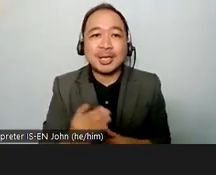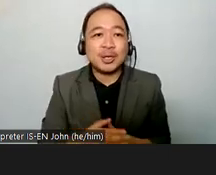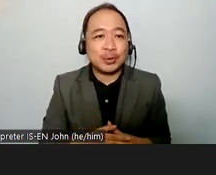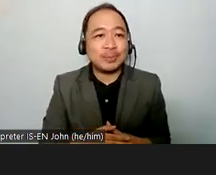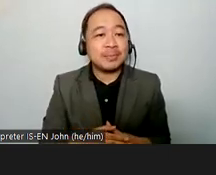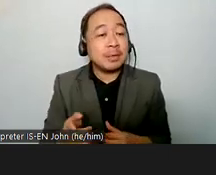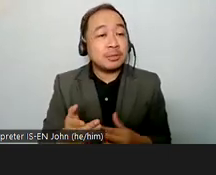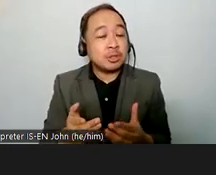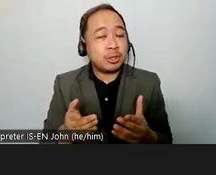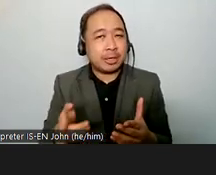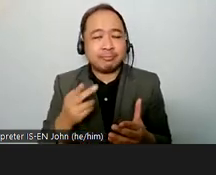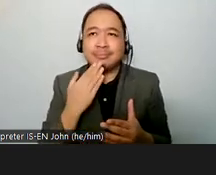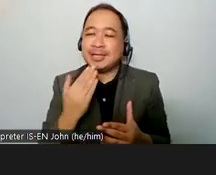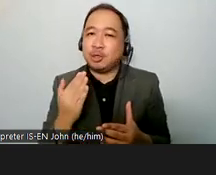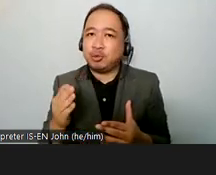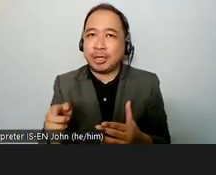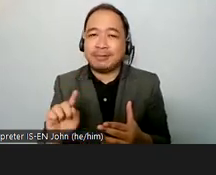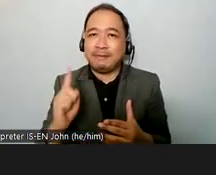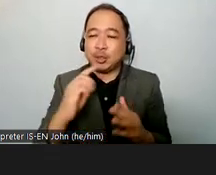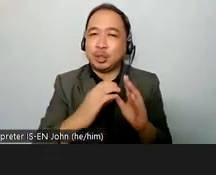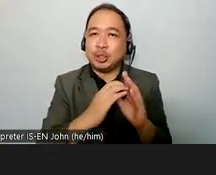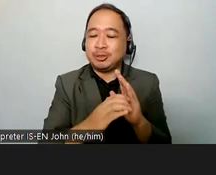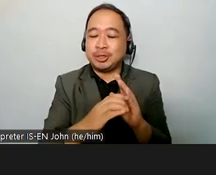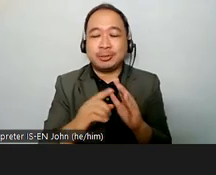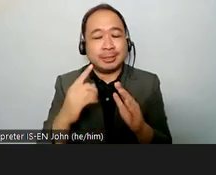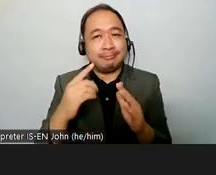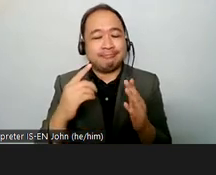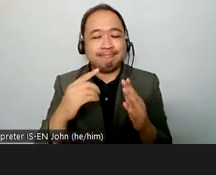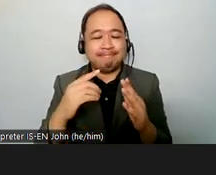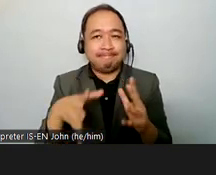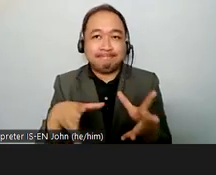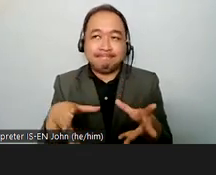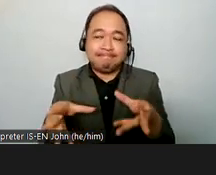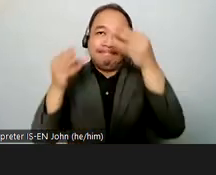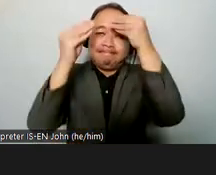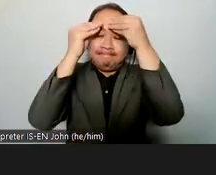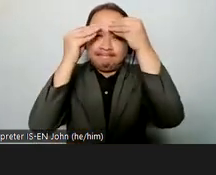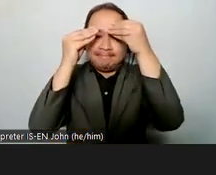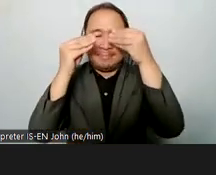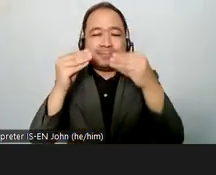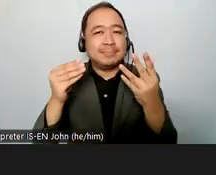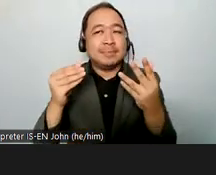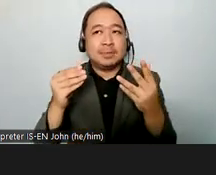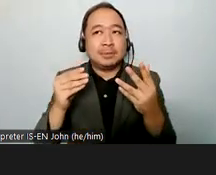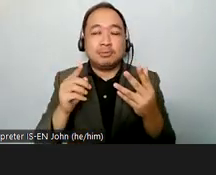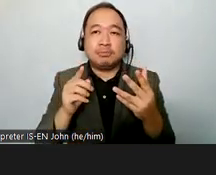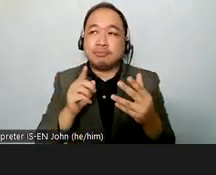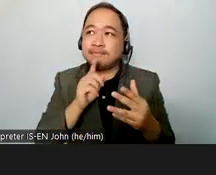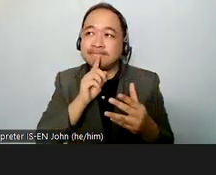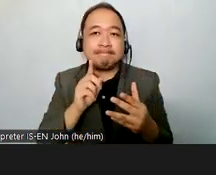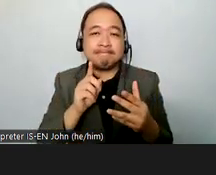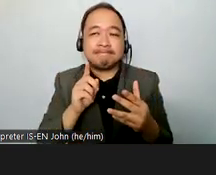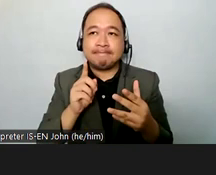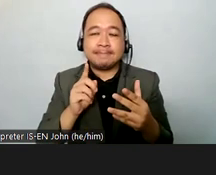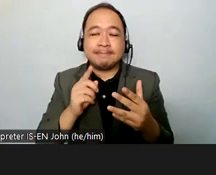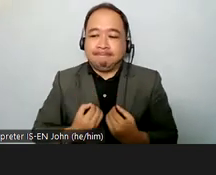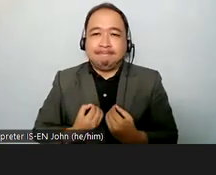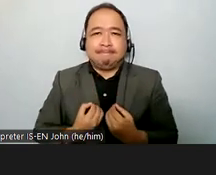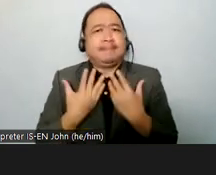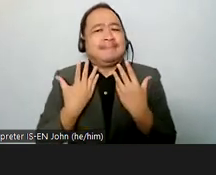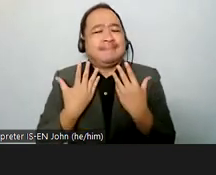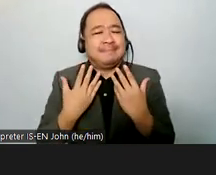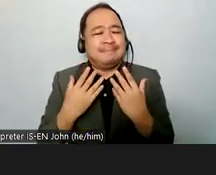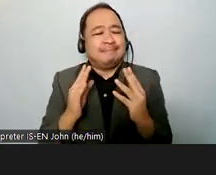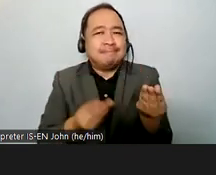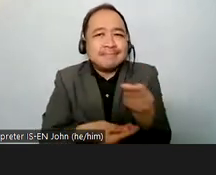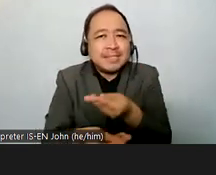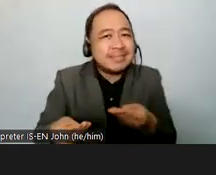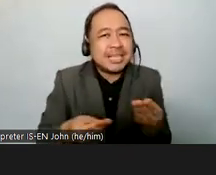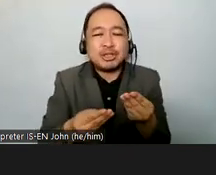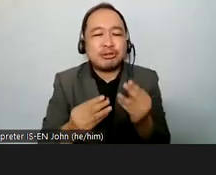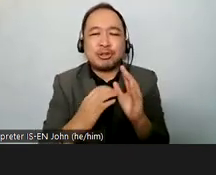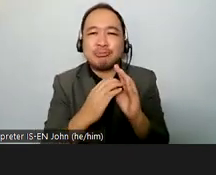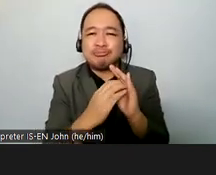such an enlightening and deeply um you know deeply enriching section really um i'd like to inform